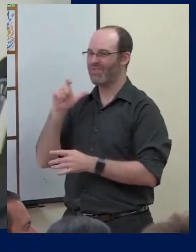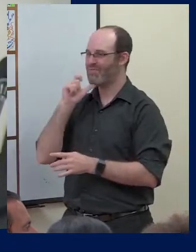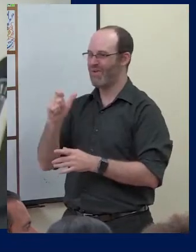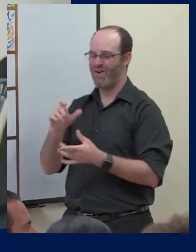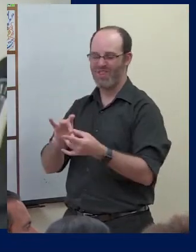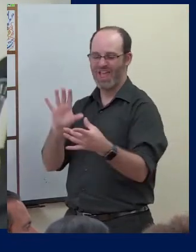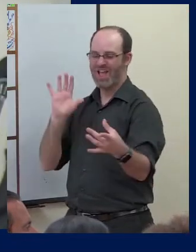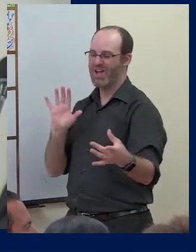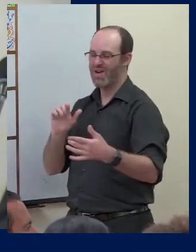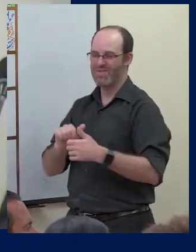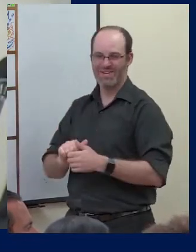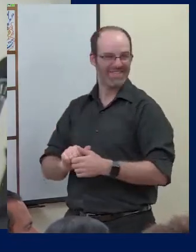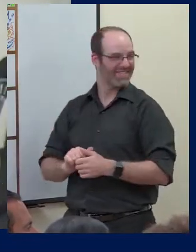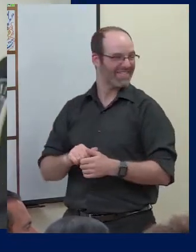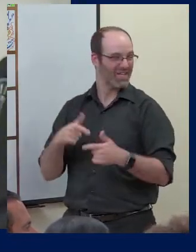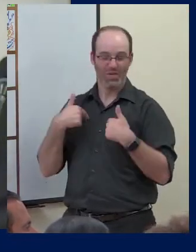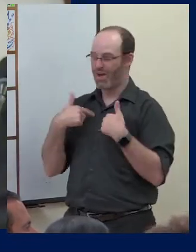So you've got the three of us here.